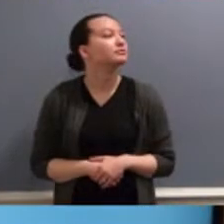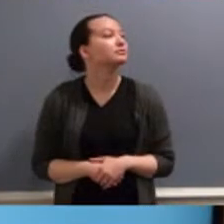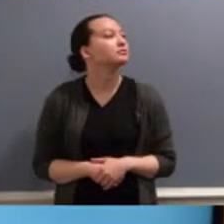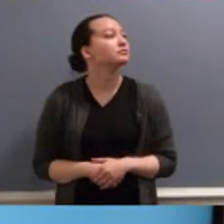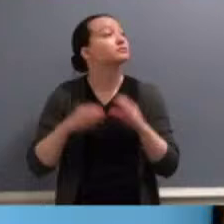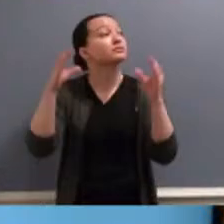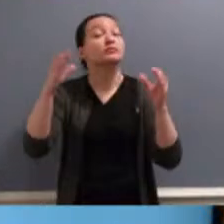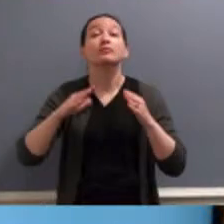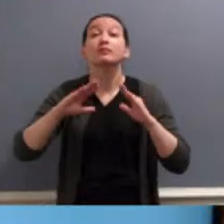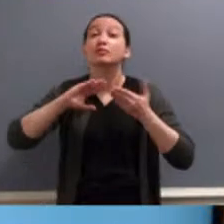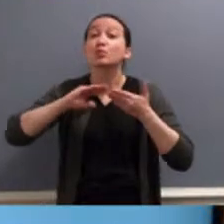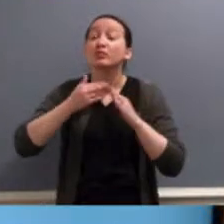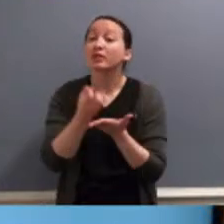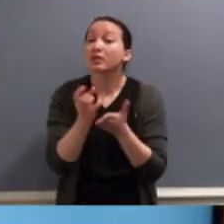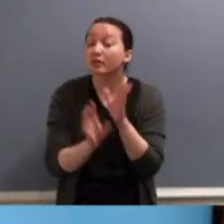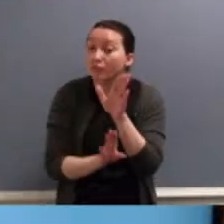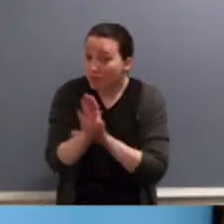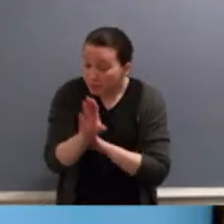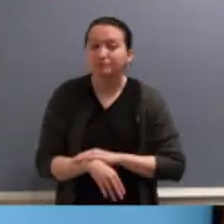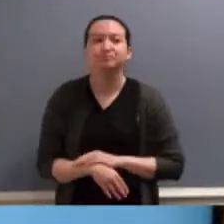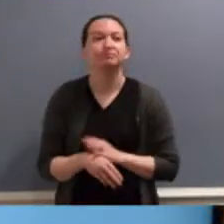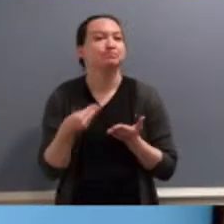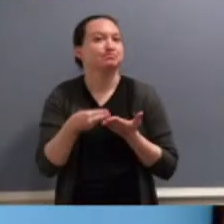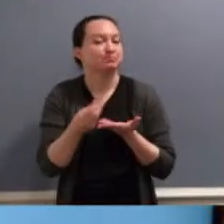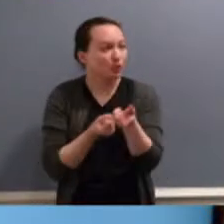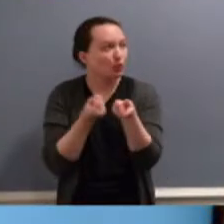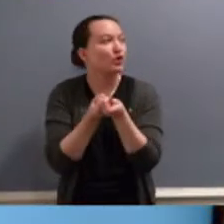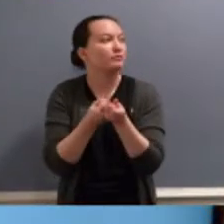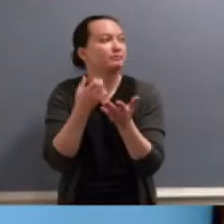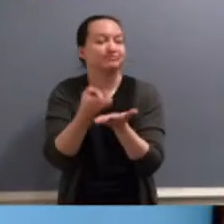community and economic development it the budget supports our economic development